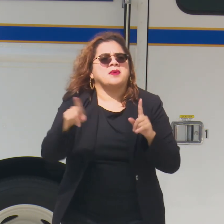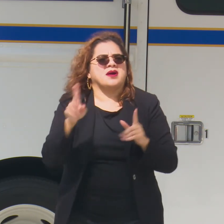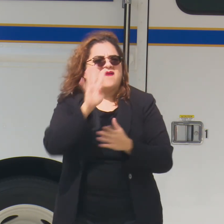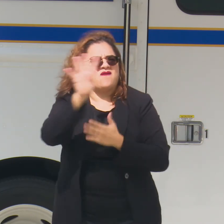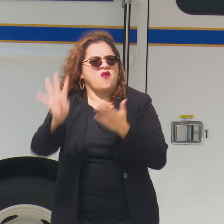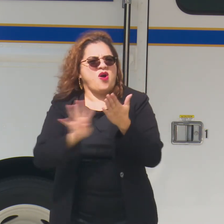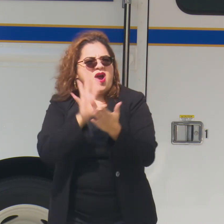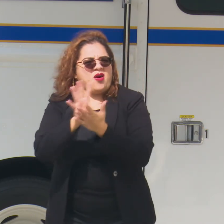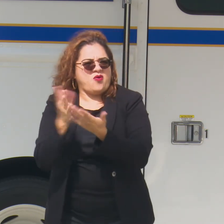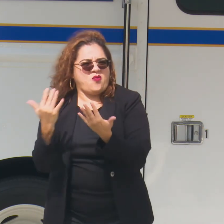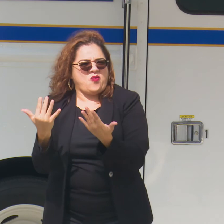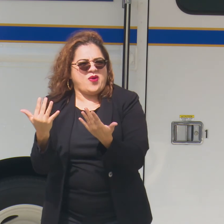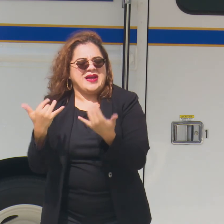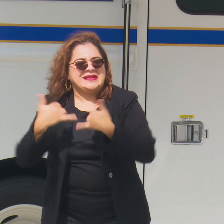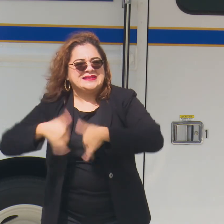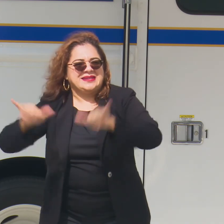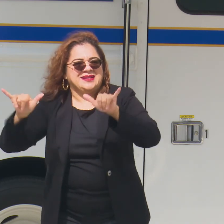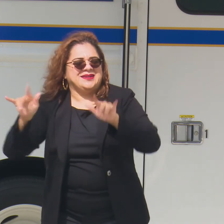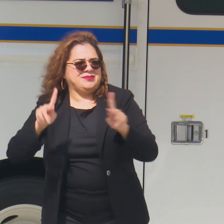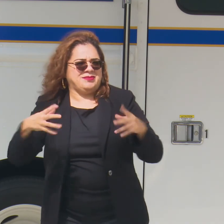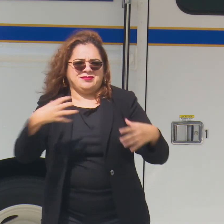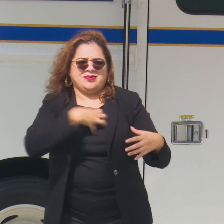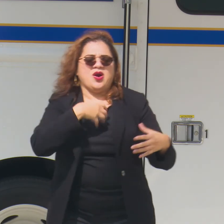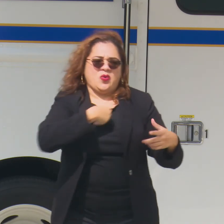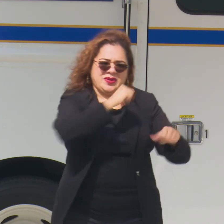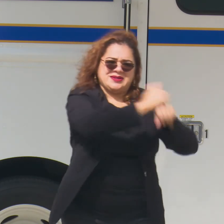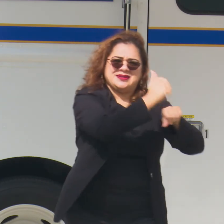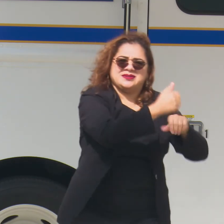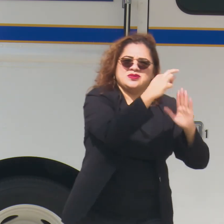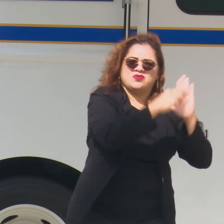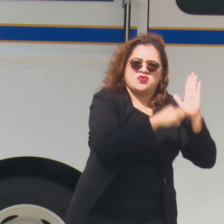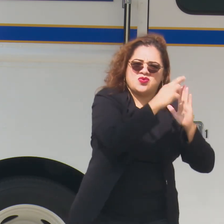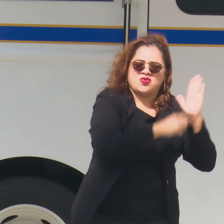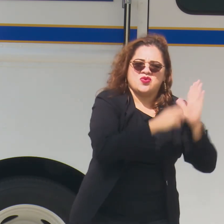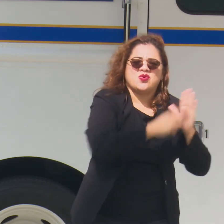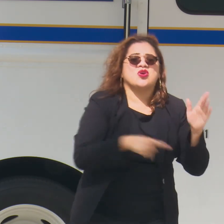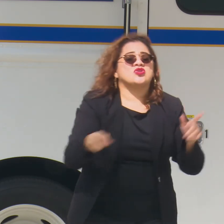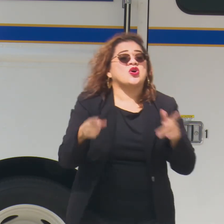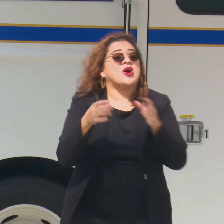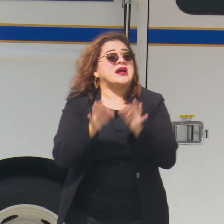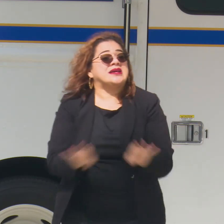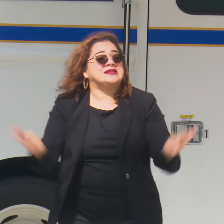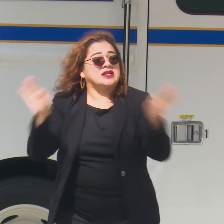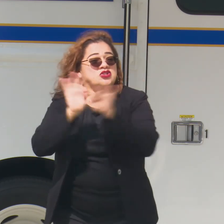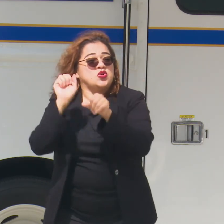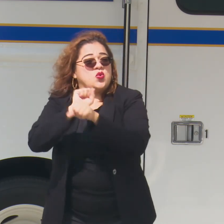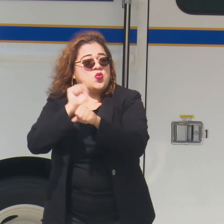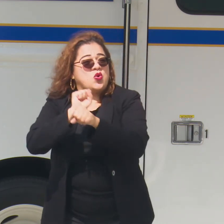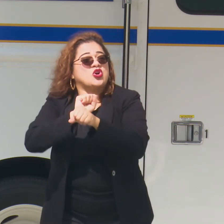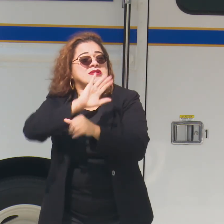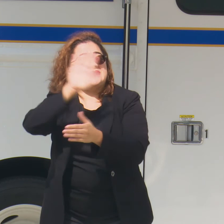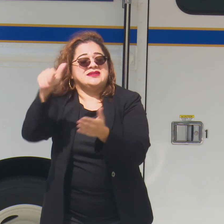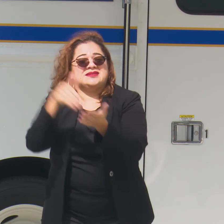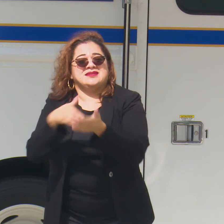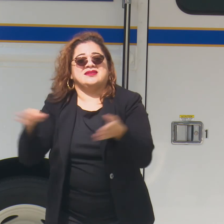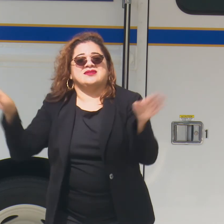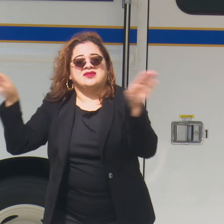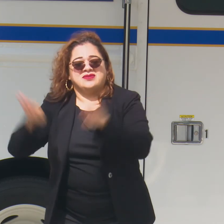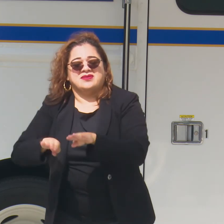quite large, big investment in the central valley for farm workers as well. We still know that there are pockets like southeast Los Angeles and here in